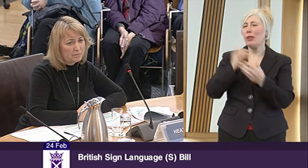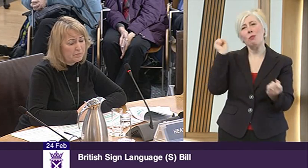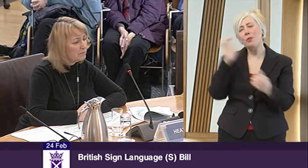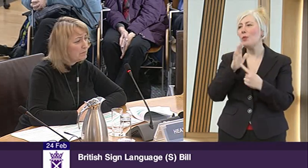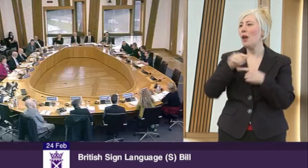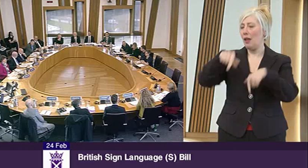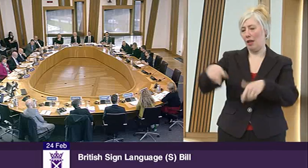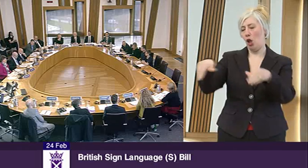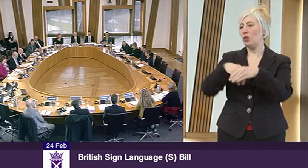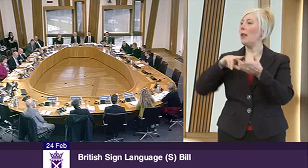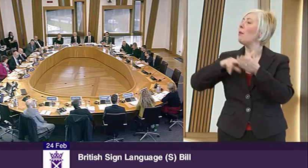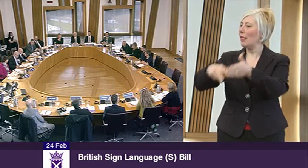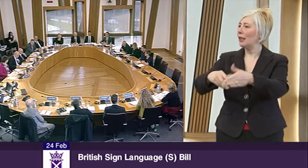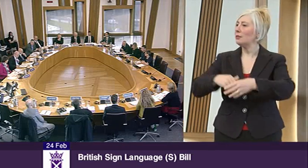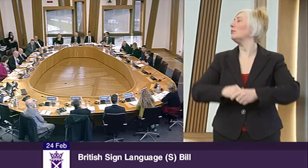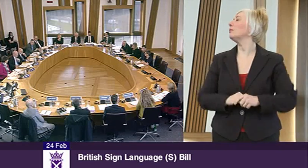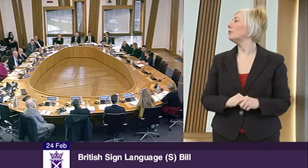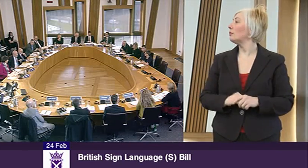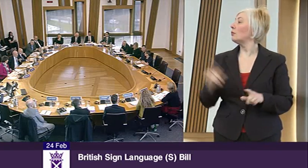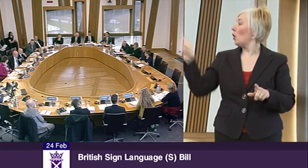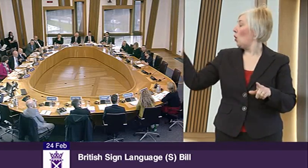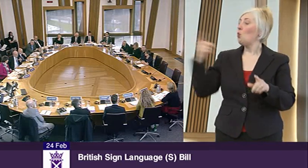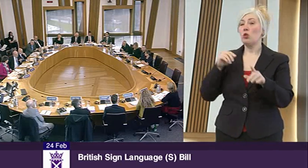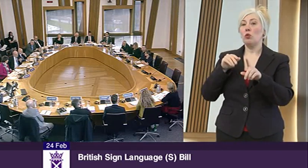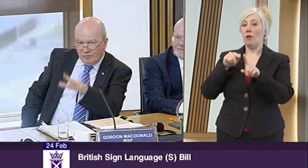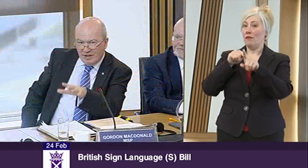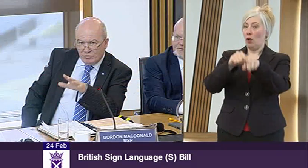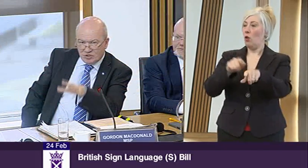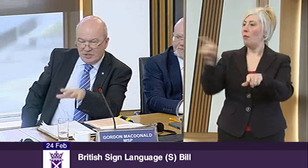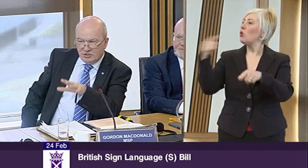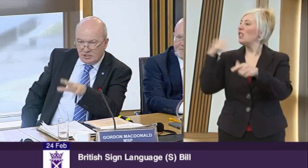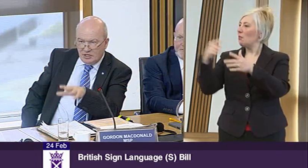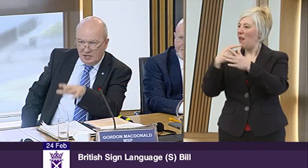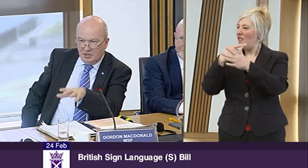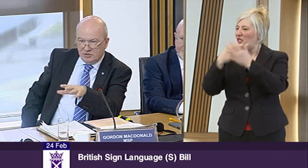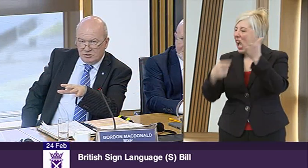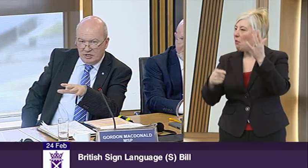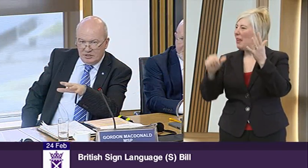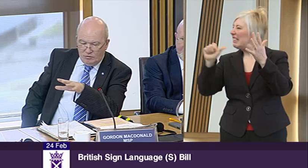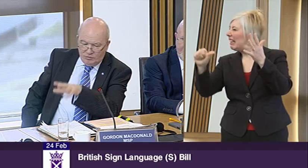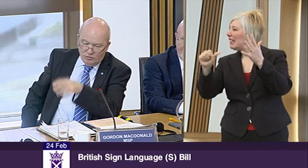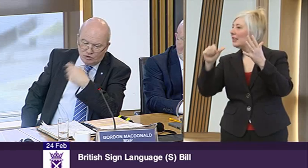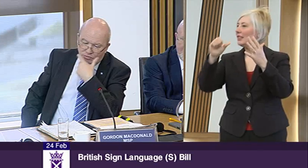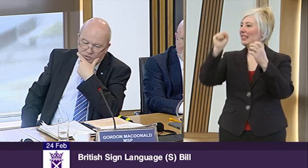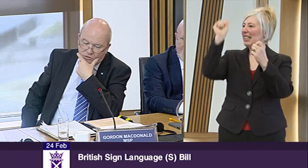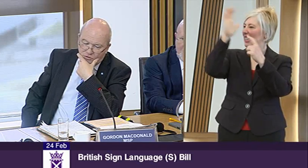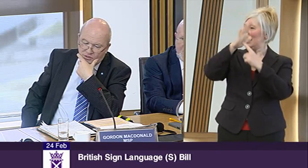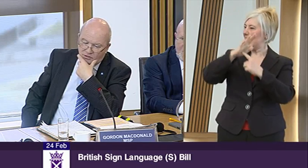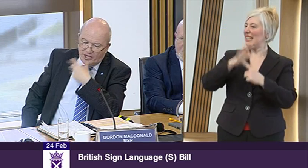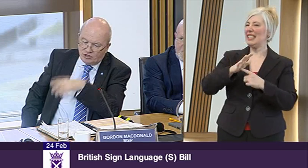plans. Gordon MacDonald: Avril Hepner mentioned five or six key areas that should be included in